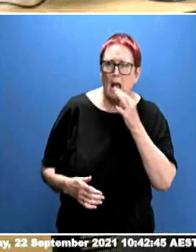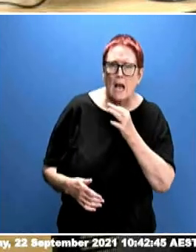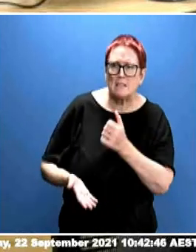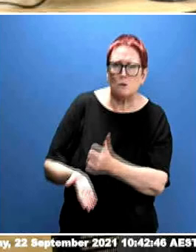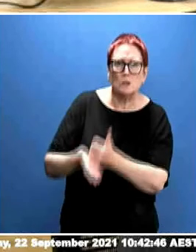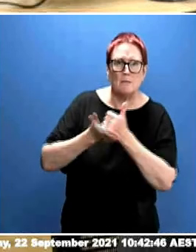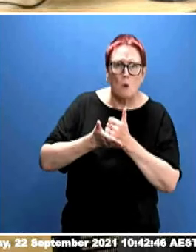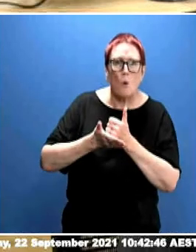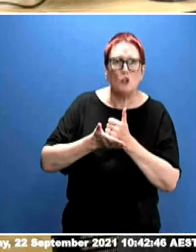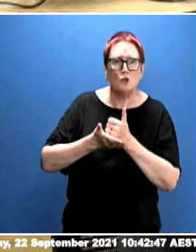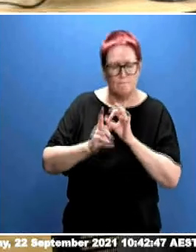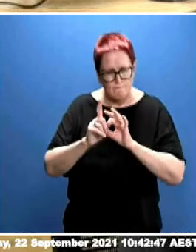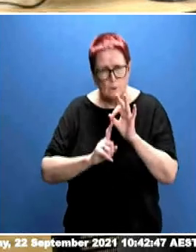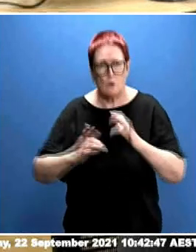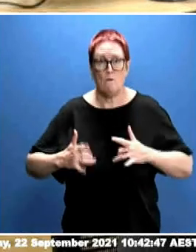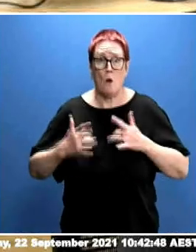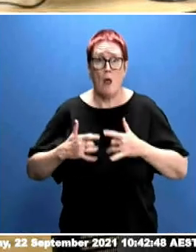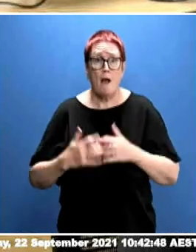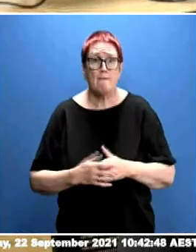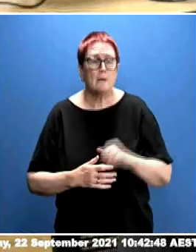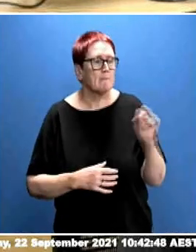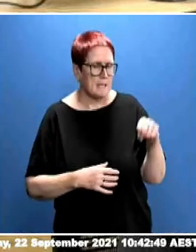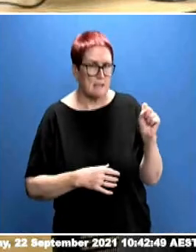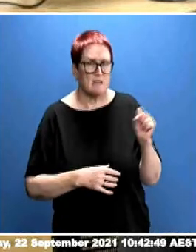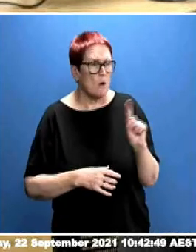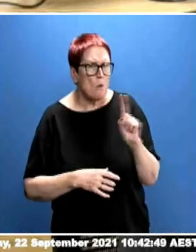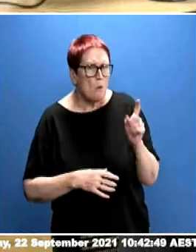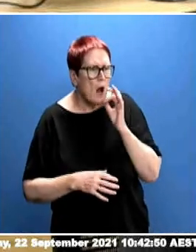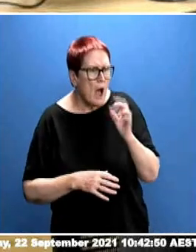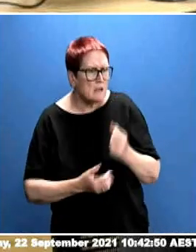to get your life back on track? Yes. What kind of supports have you been engaging?